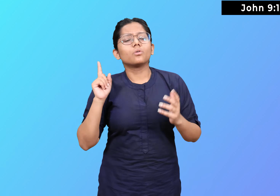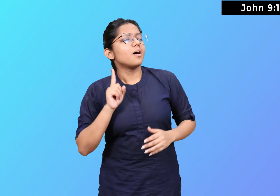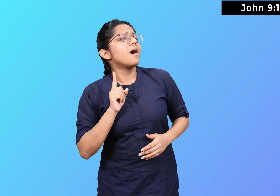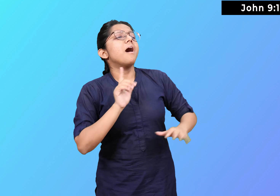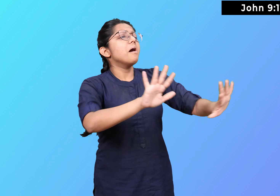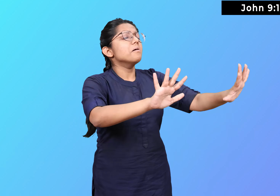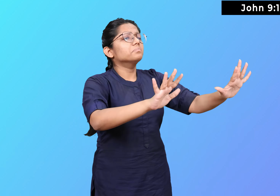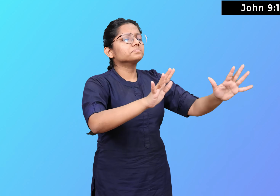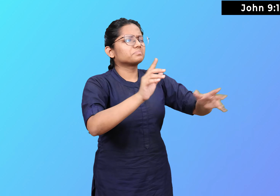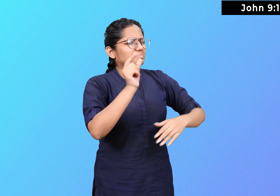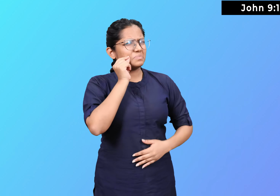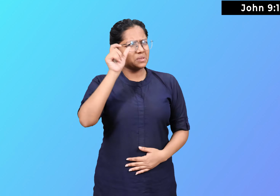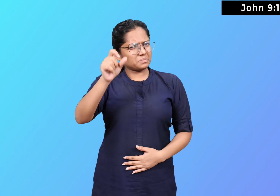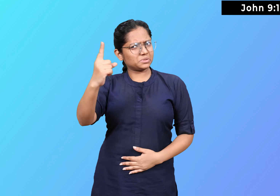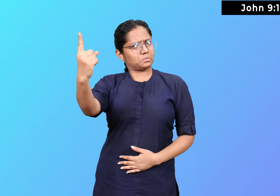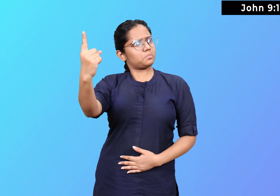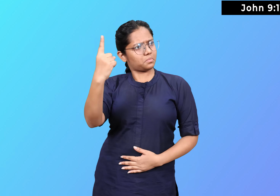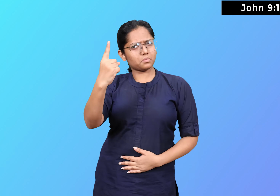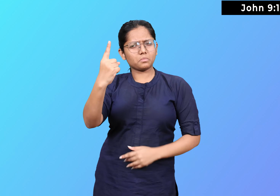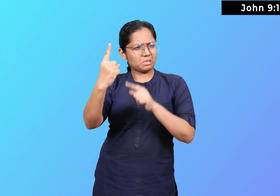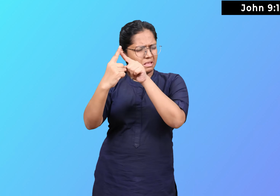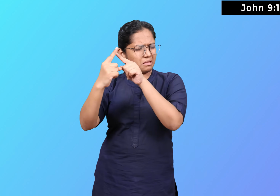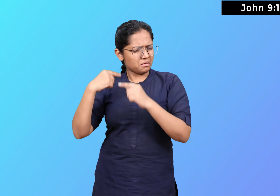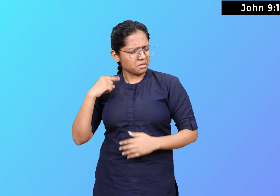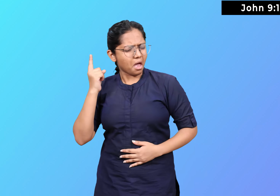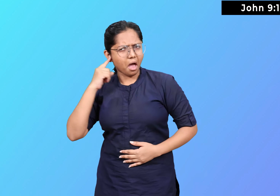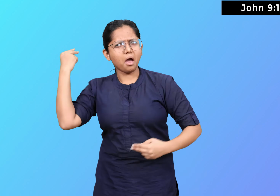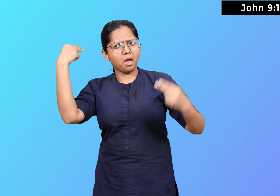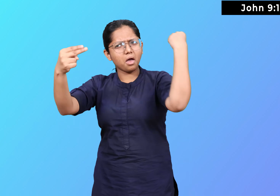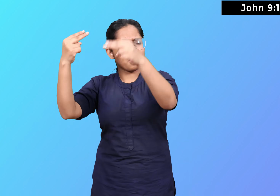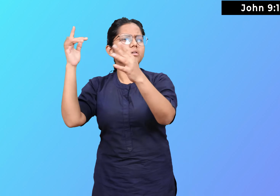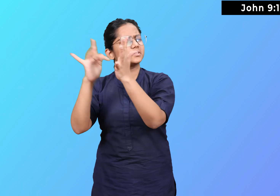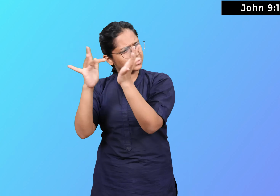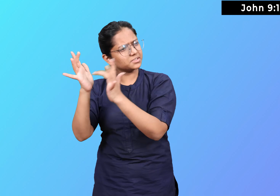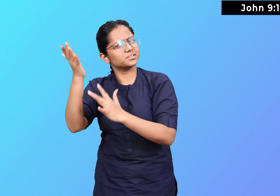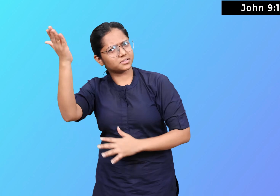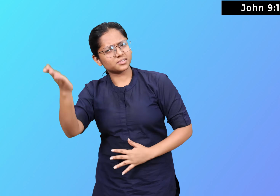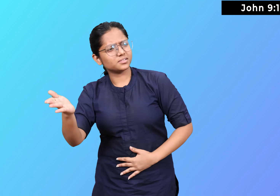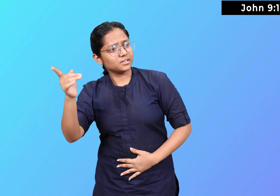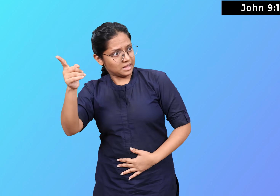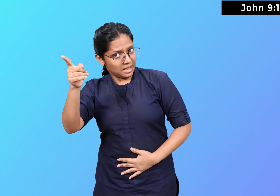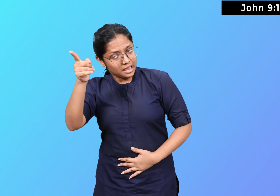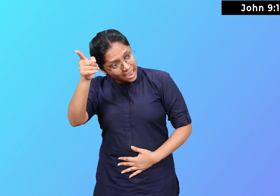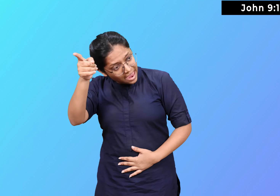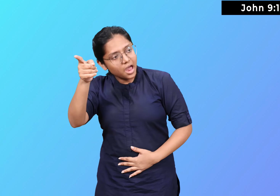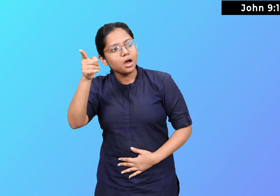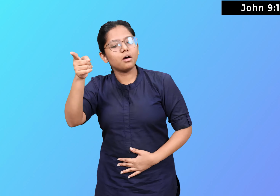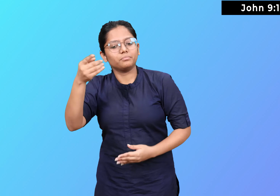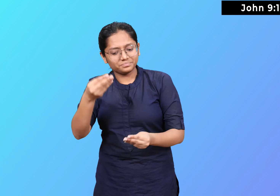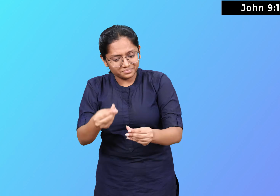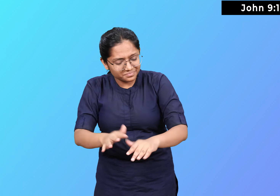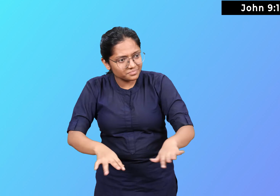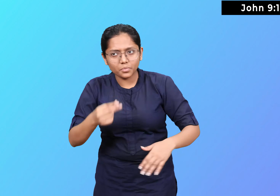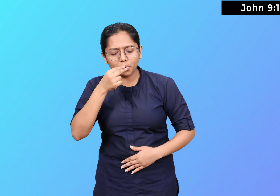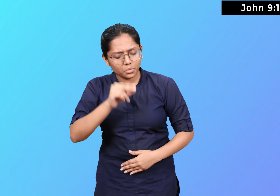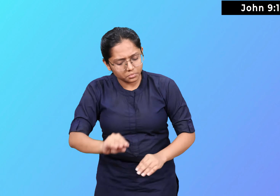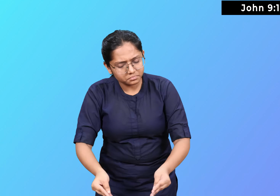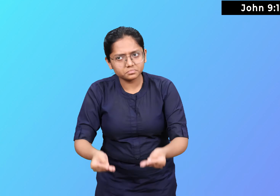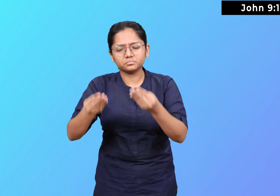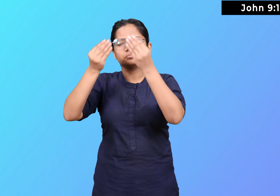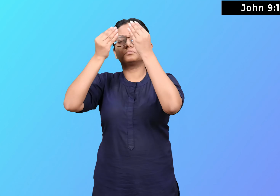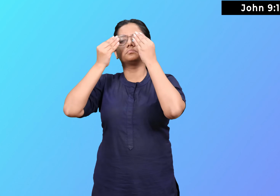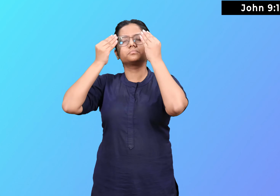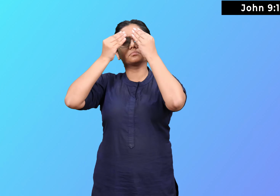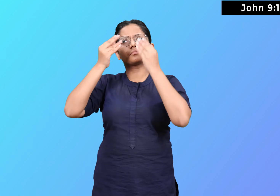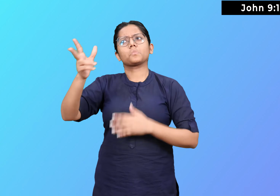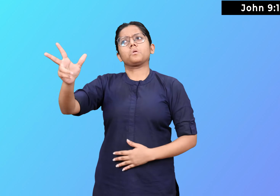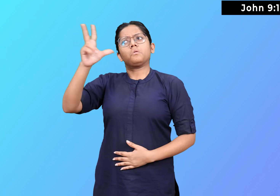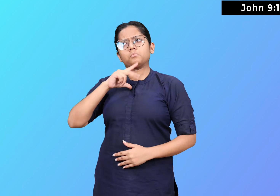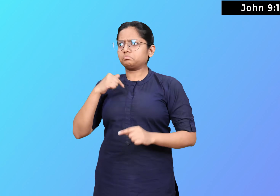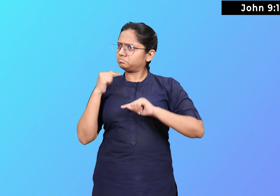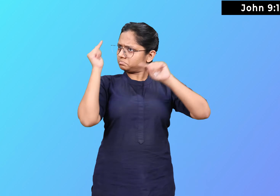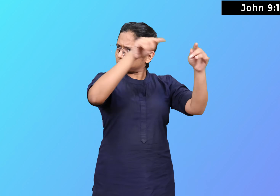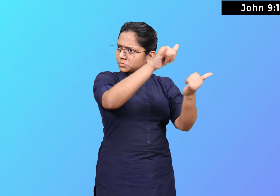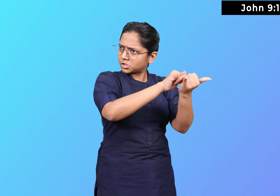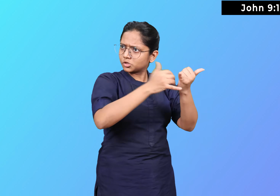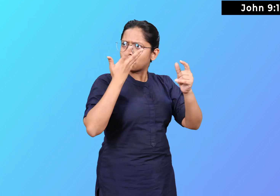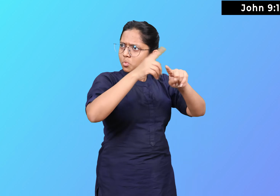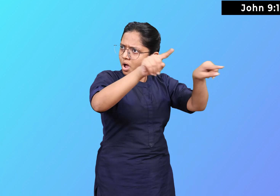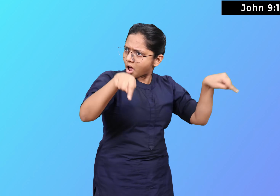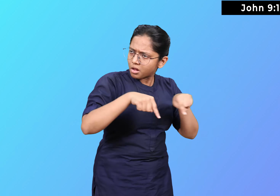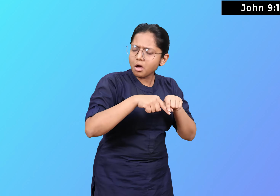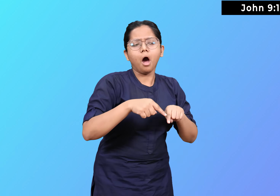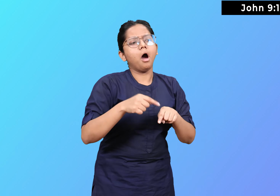He answered, “The man they call Jesus made some mud and put it on my eyes. Then he told me to go to Siloam and wash.